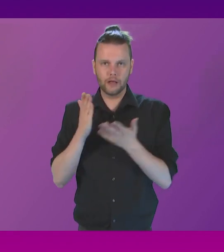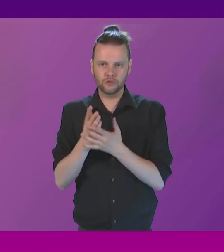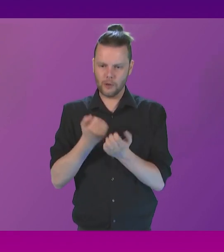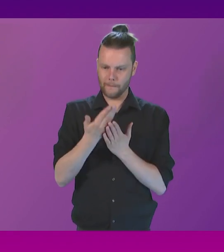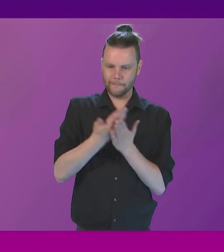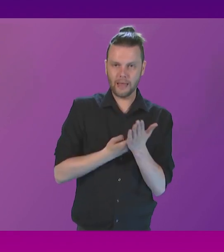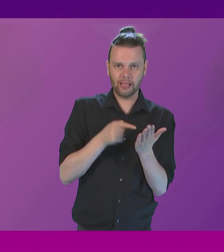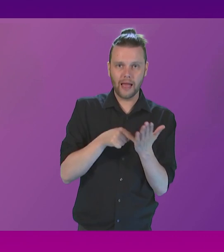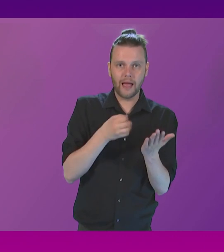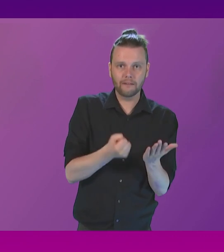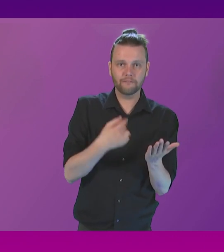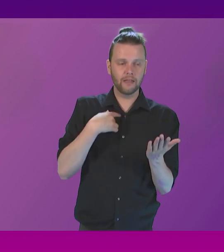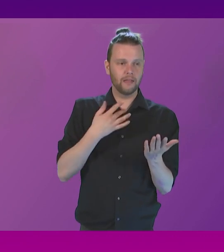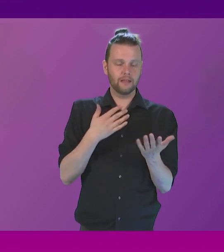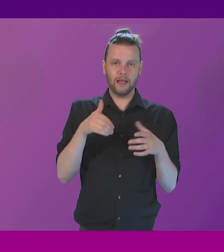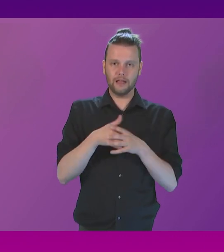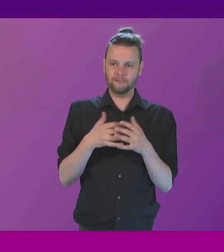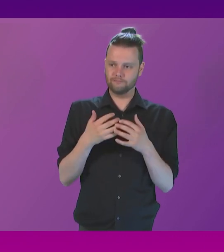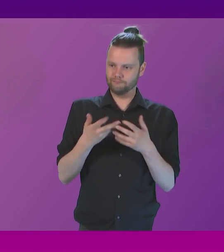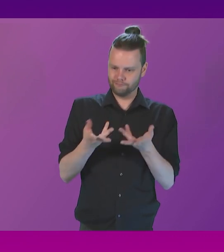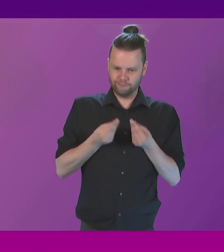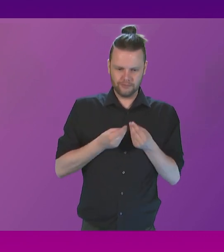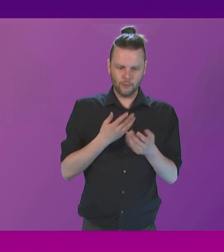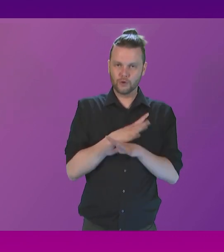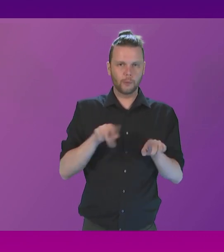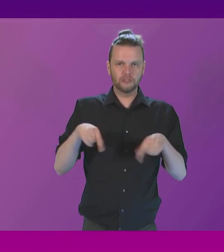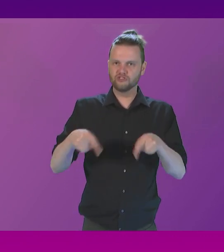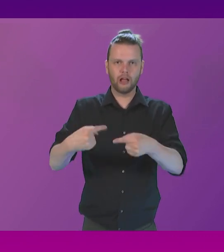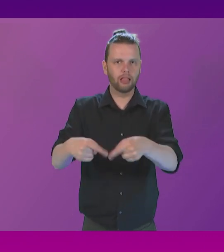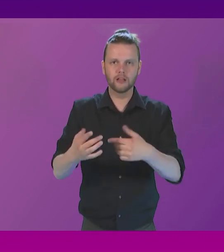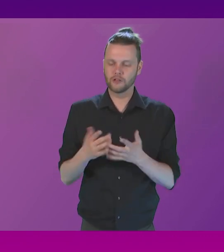bill that is within our devolved competence and that will not be challenged by the UK Government.